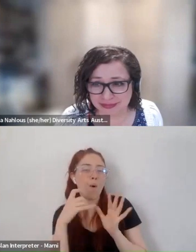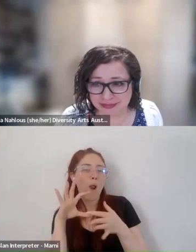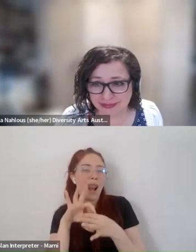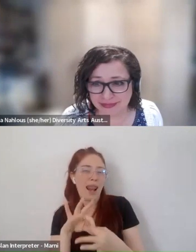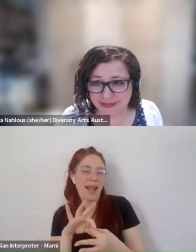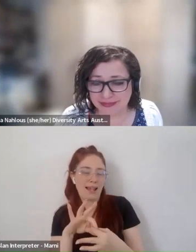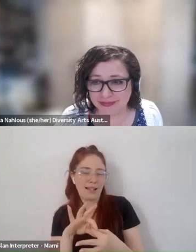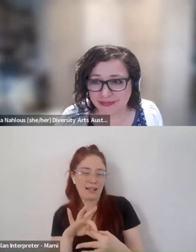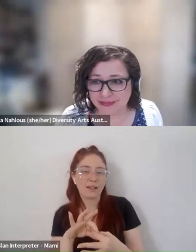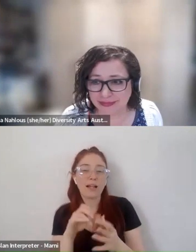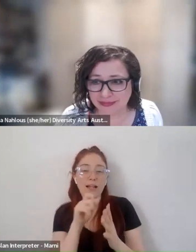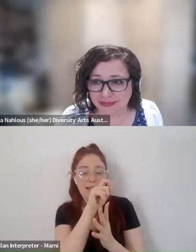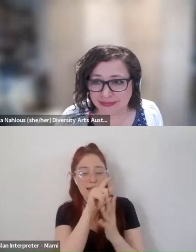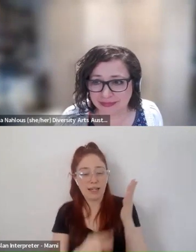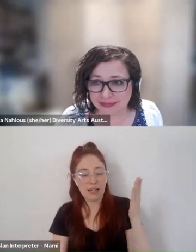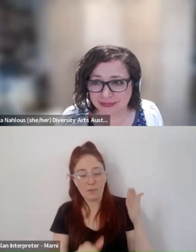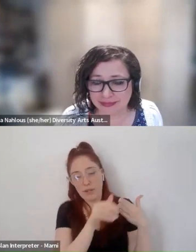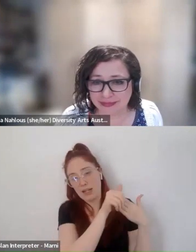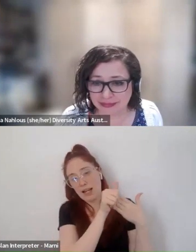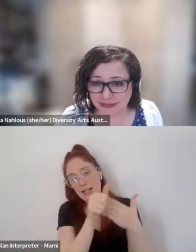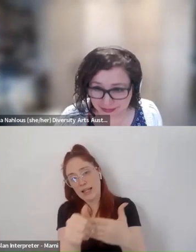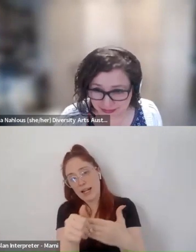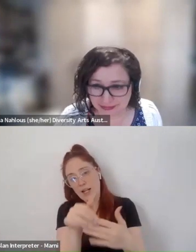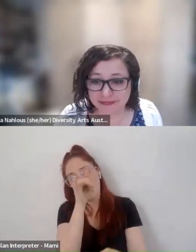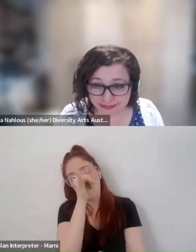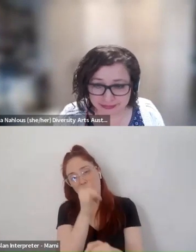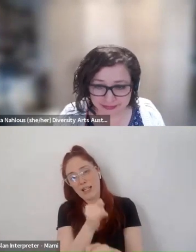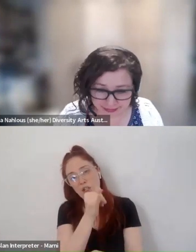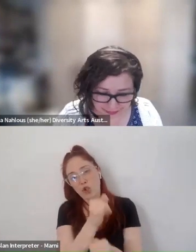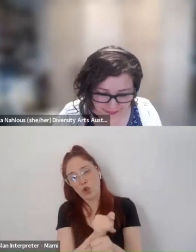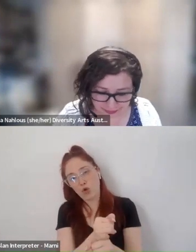Disability Leadership Institute. So trying to find disabled leaders.